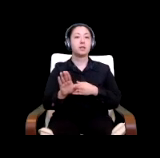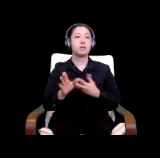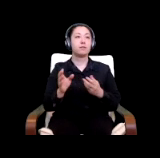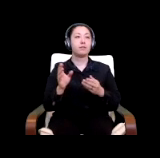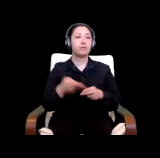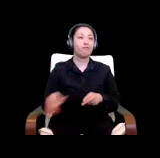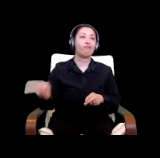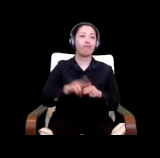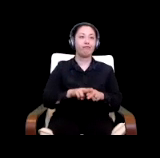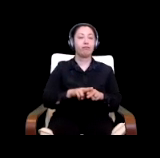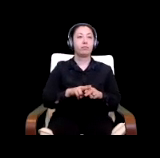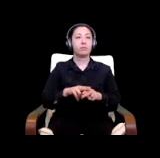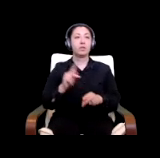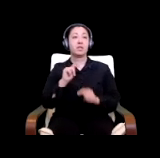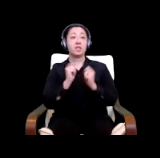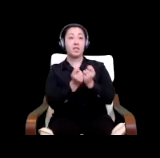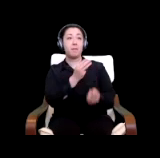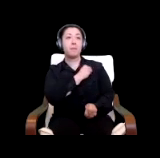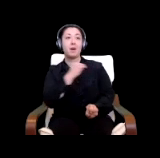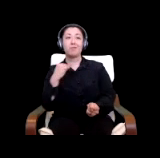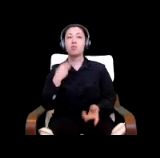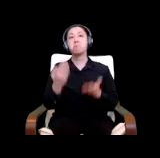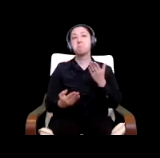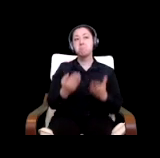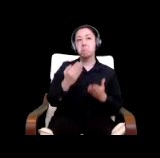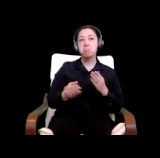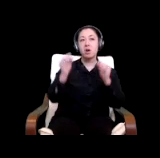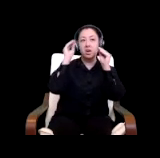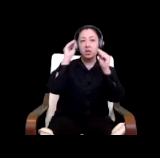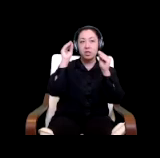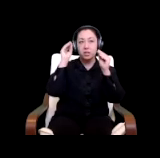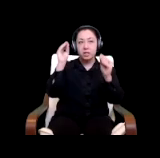likely include a teacher consultant for the hearing impaired. Some strategies will